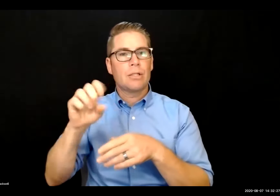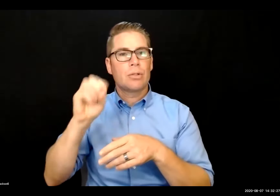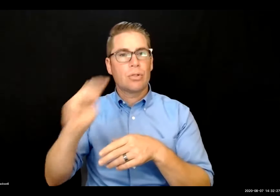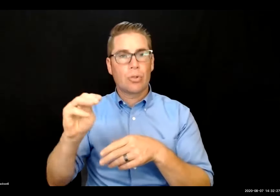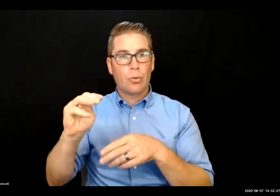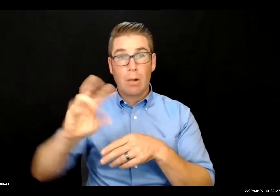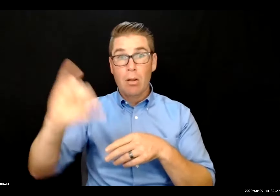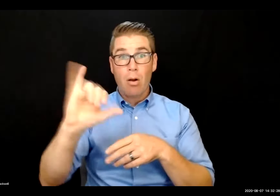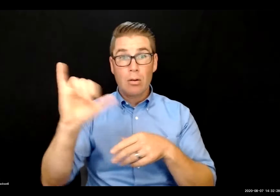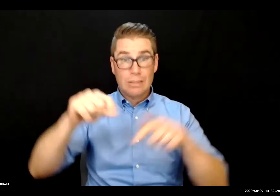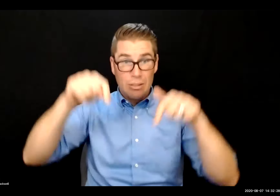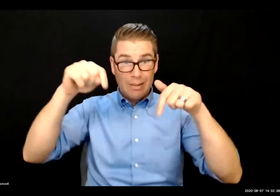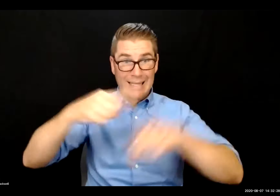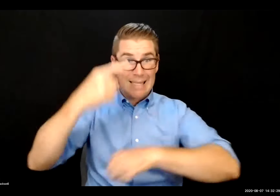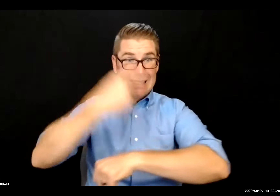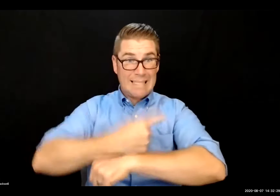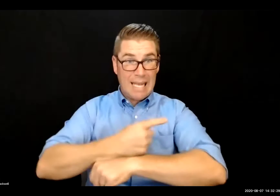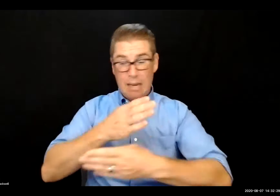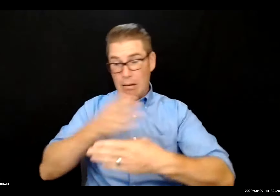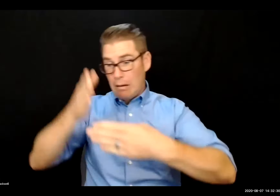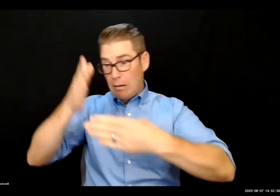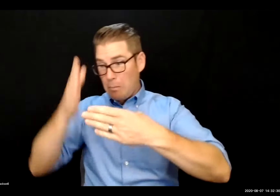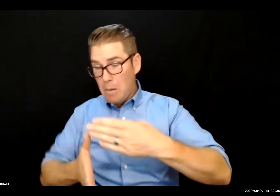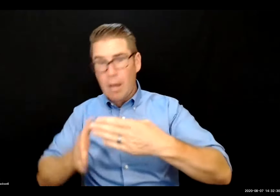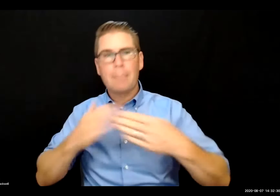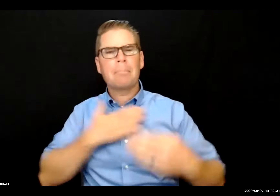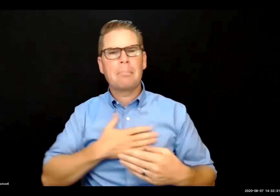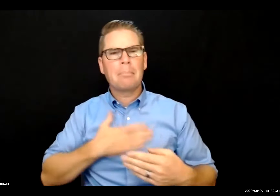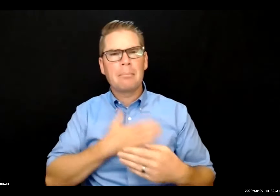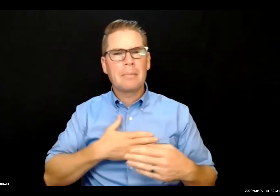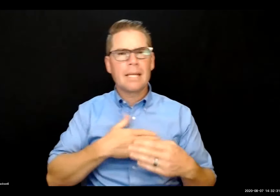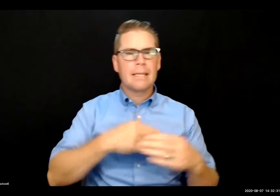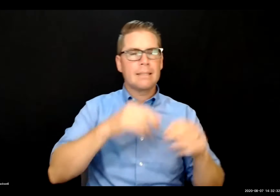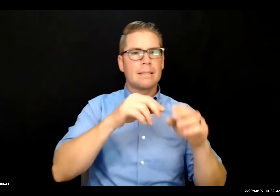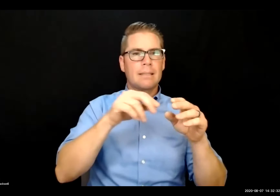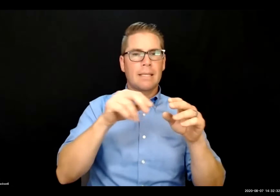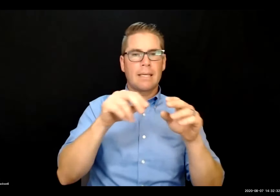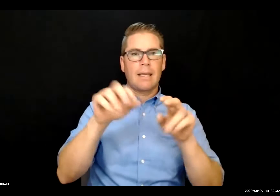Remember this is for flex day credit if your name is not your name that we have on file for you post that in the chat or rename yourself in Zoom so we make sure you don't lose out on the flex day credit